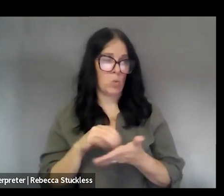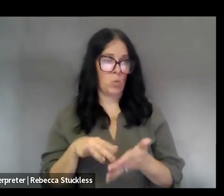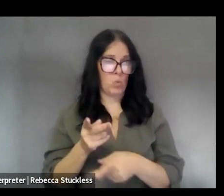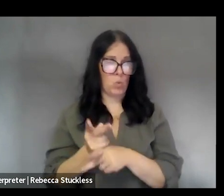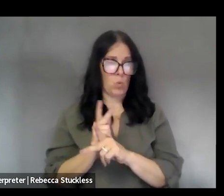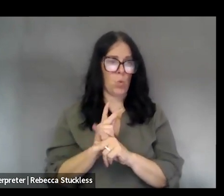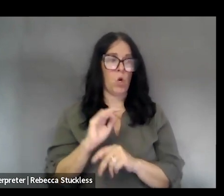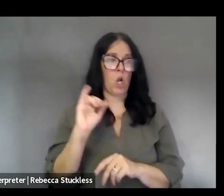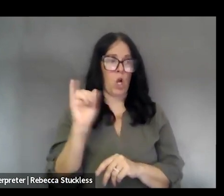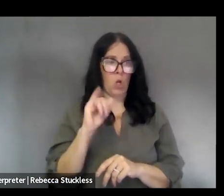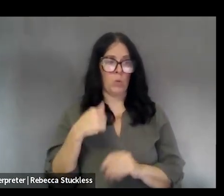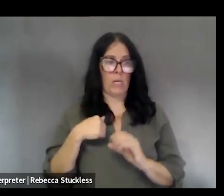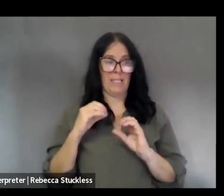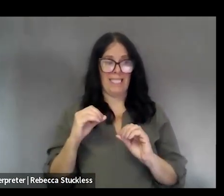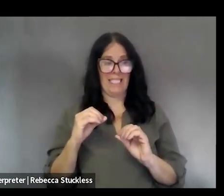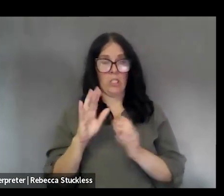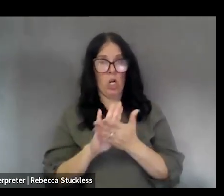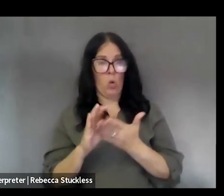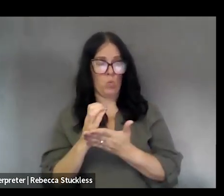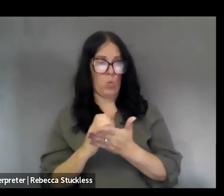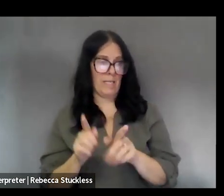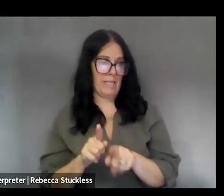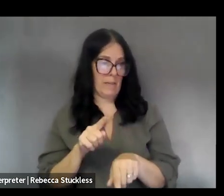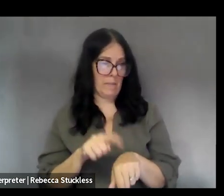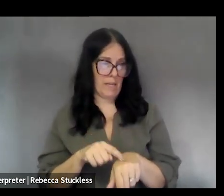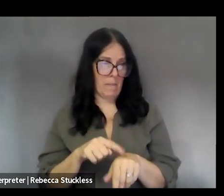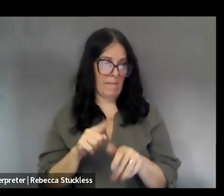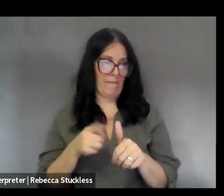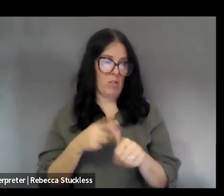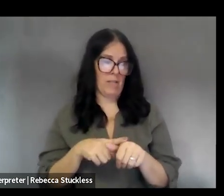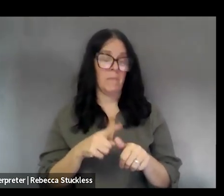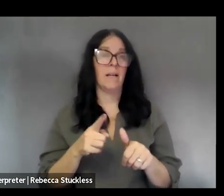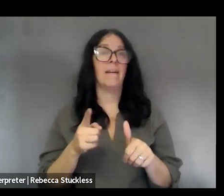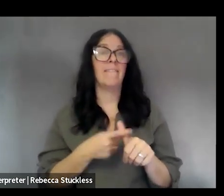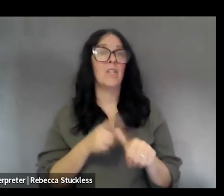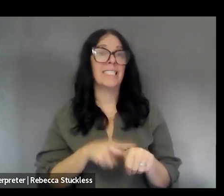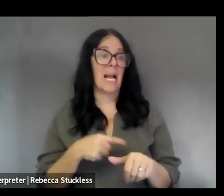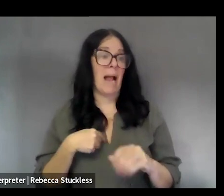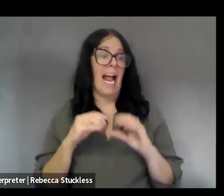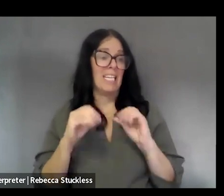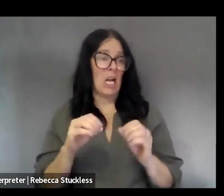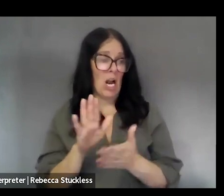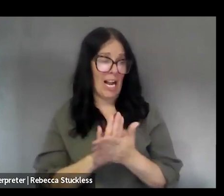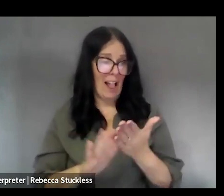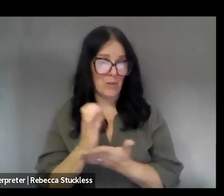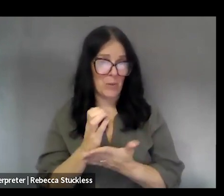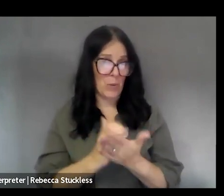a college course for the first time. The first time I taught a college course in the fall of 2011 was